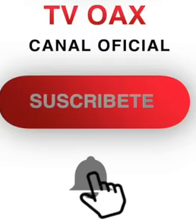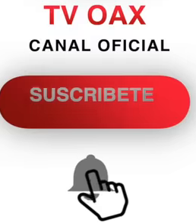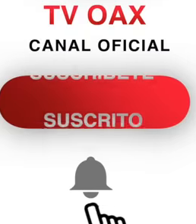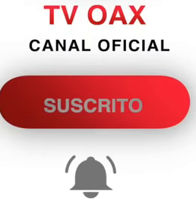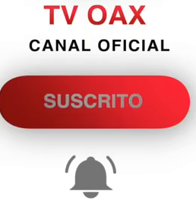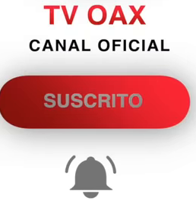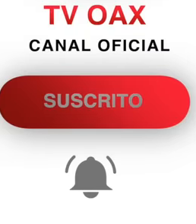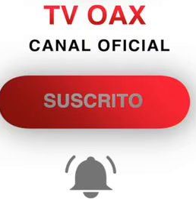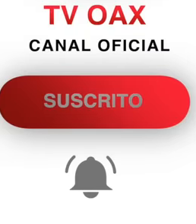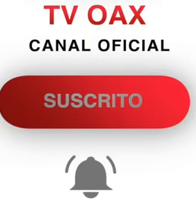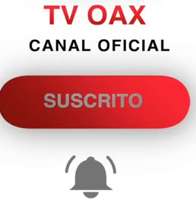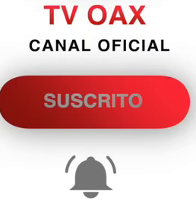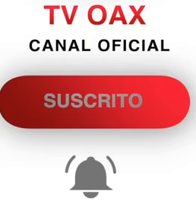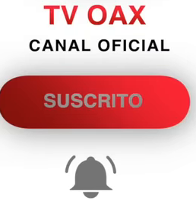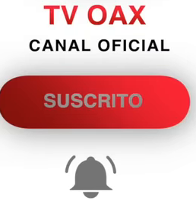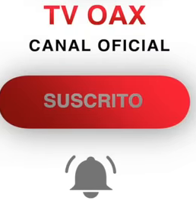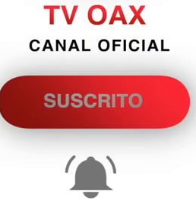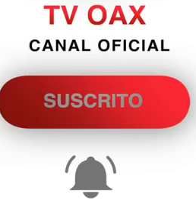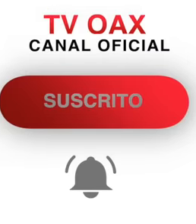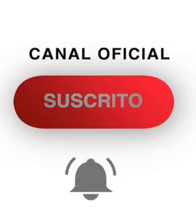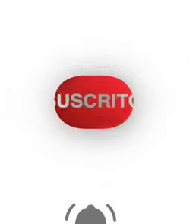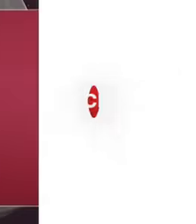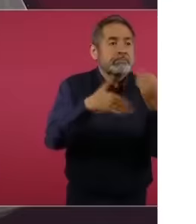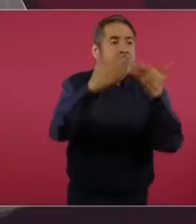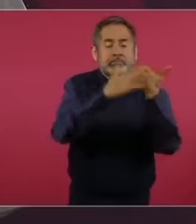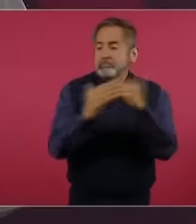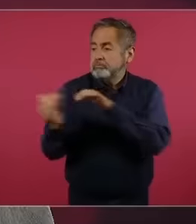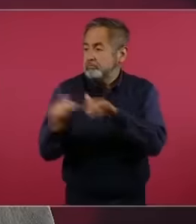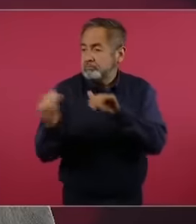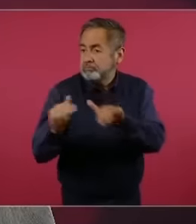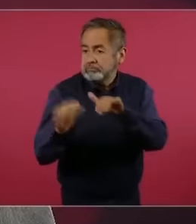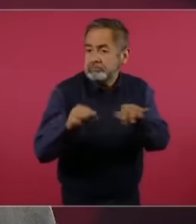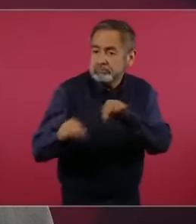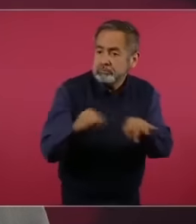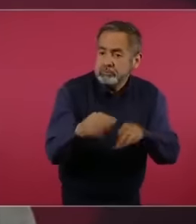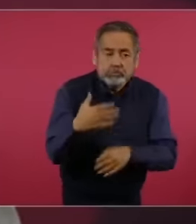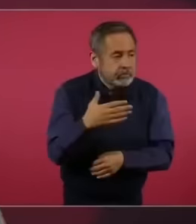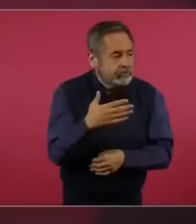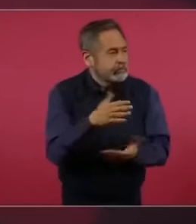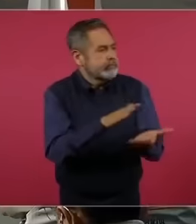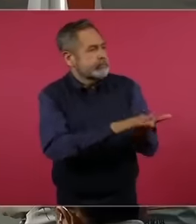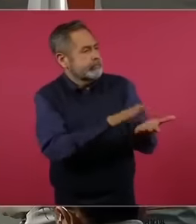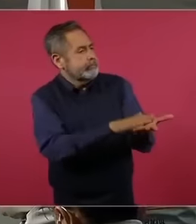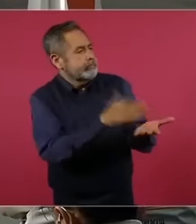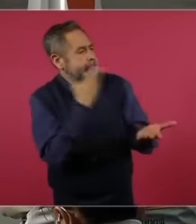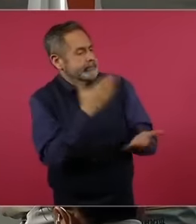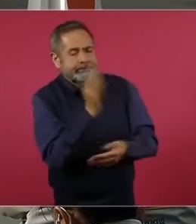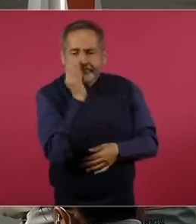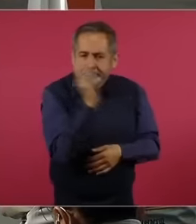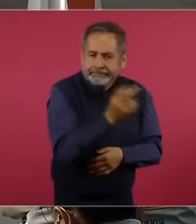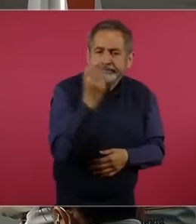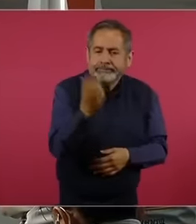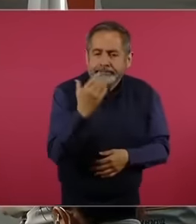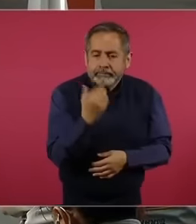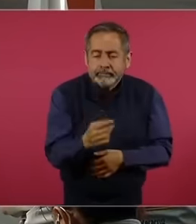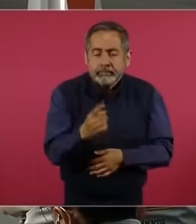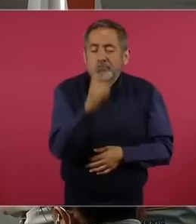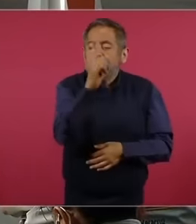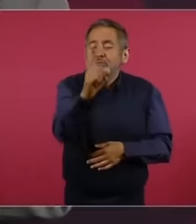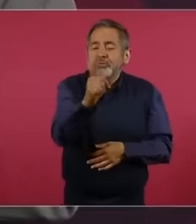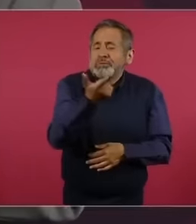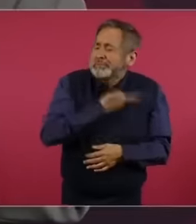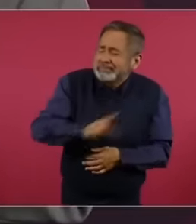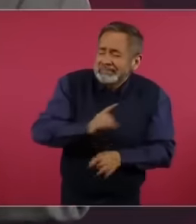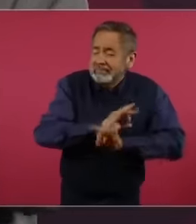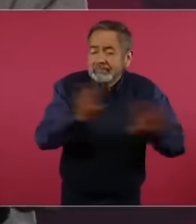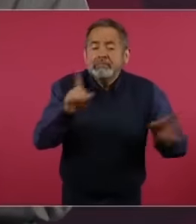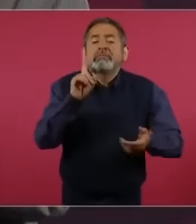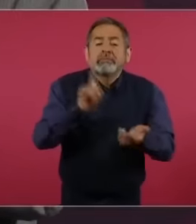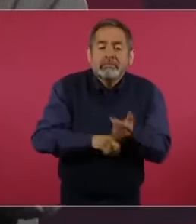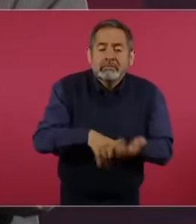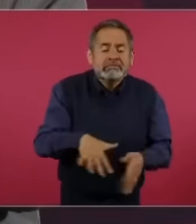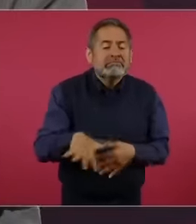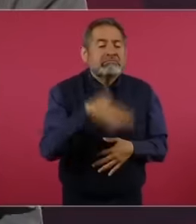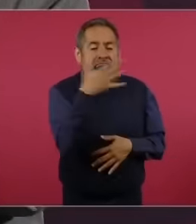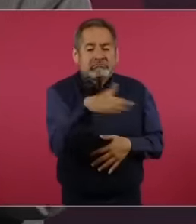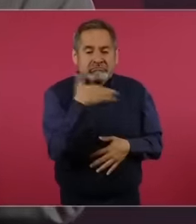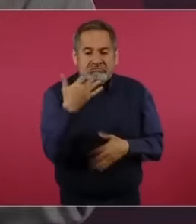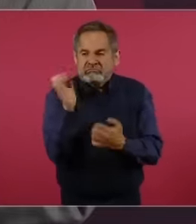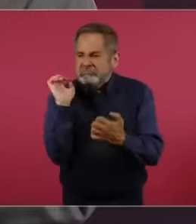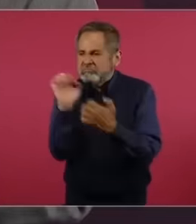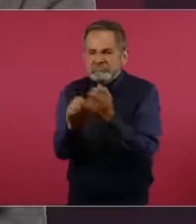employment we are against corruption and wealth bad life and generally